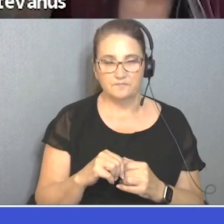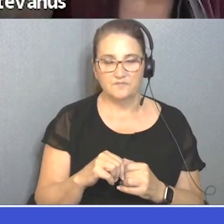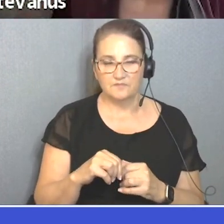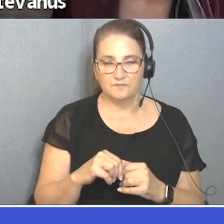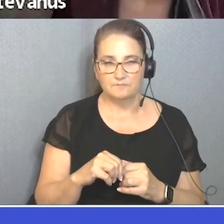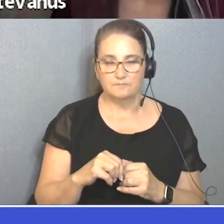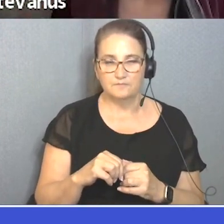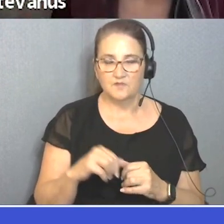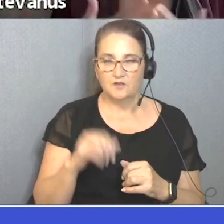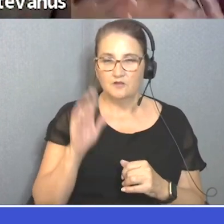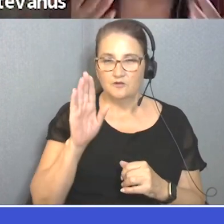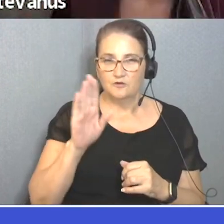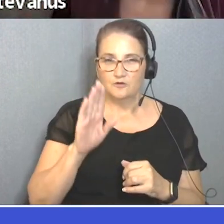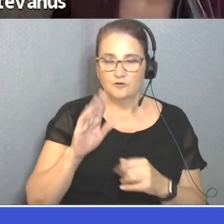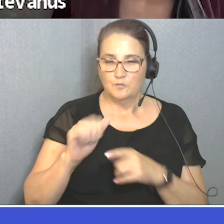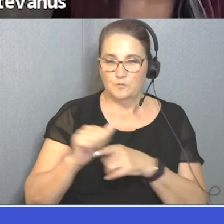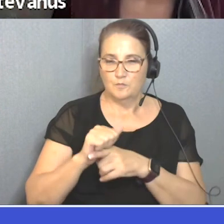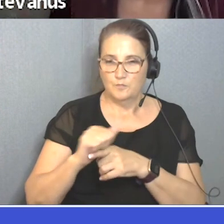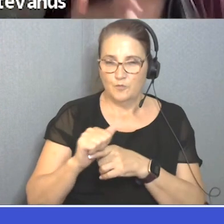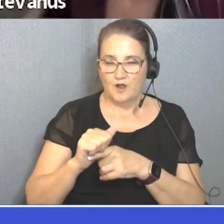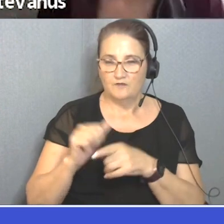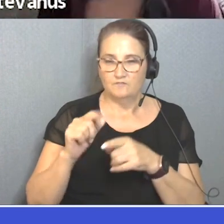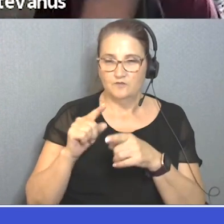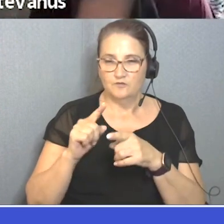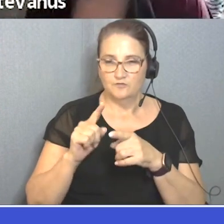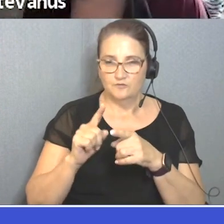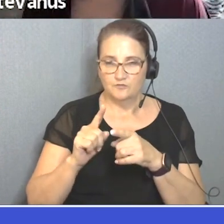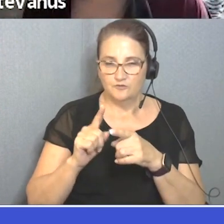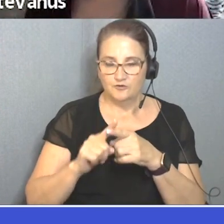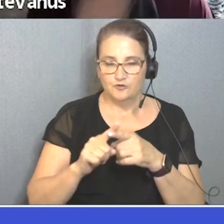kind of put into practice this opportunity